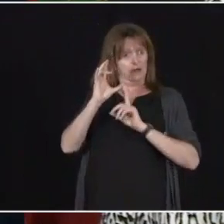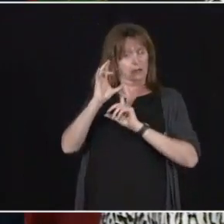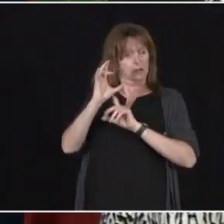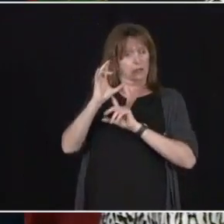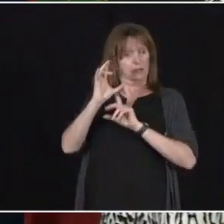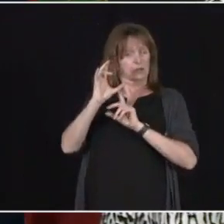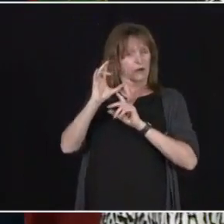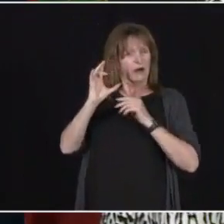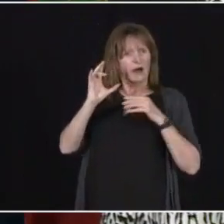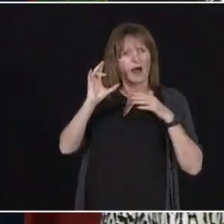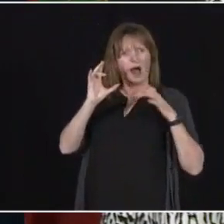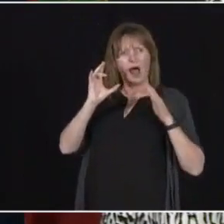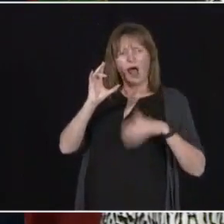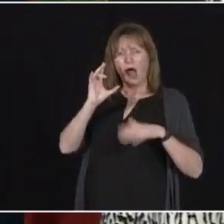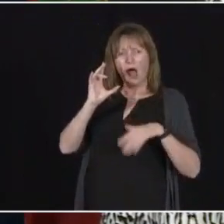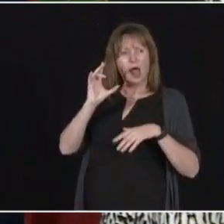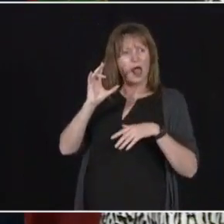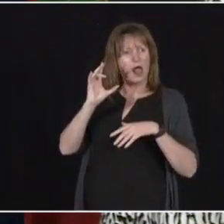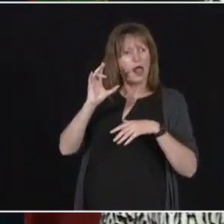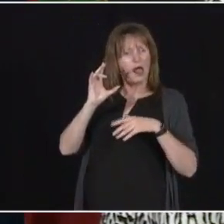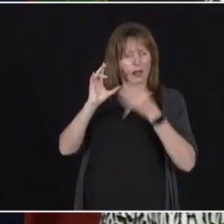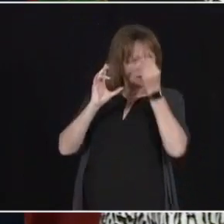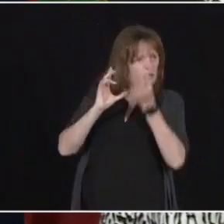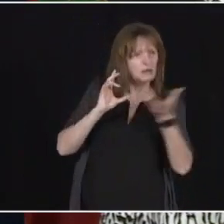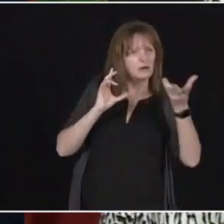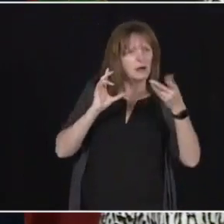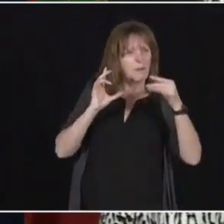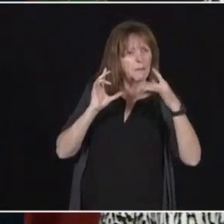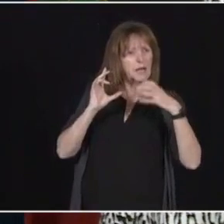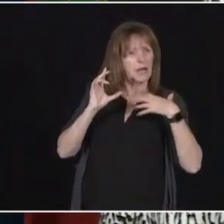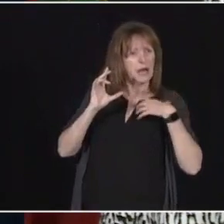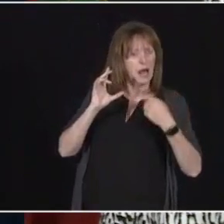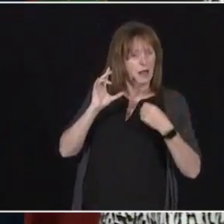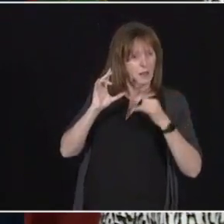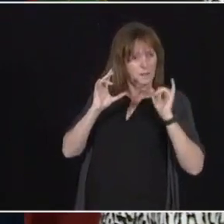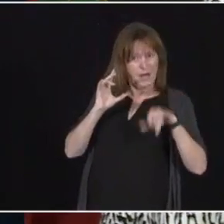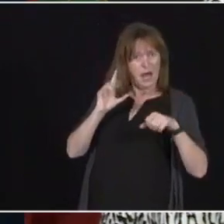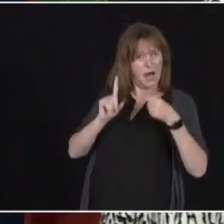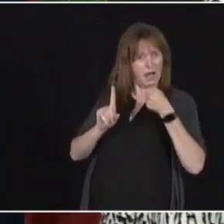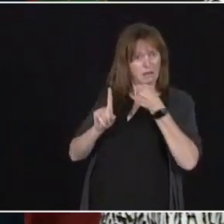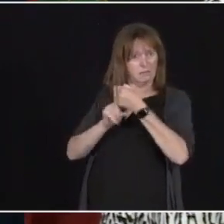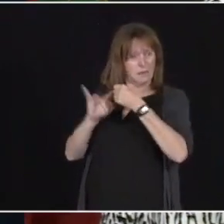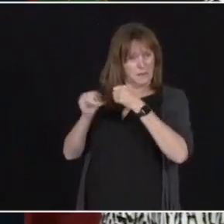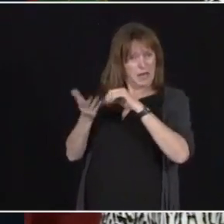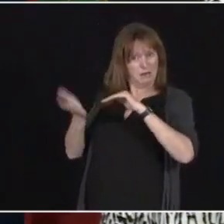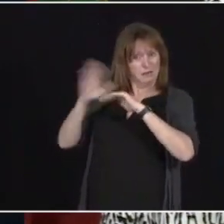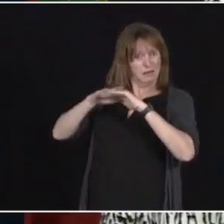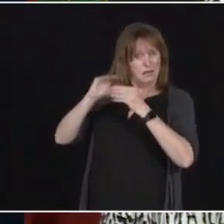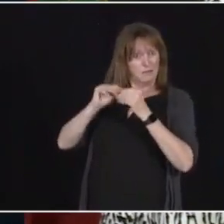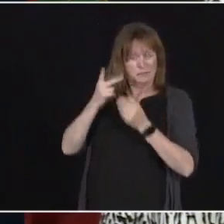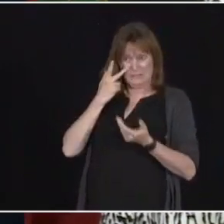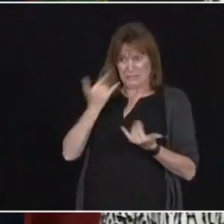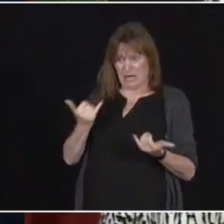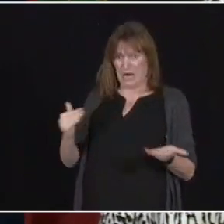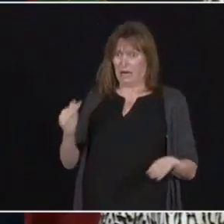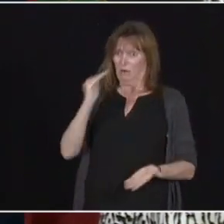What I would like to do, it is kind of ironic. By no means is this the media's fault